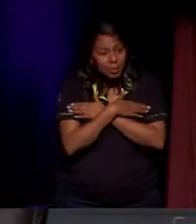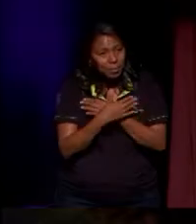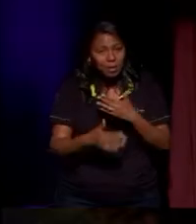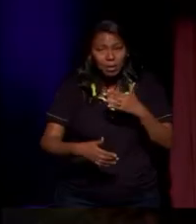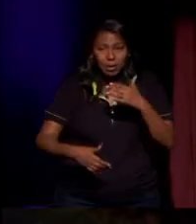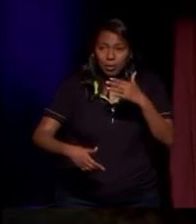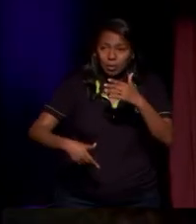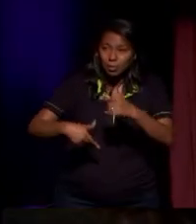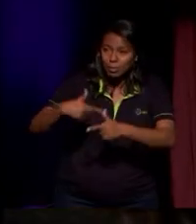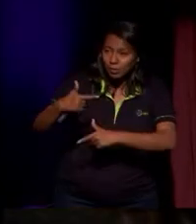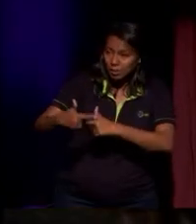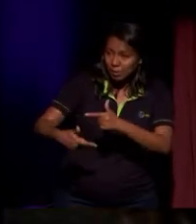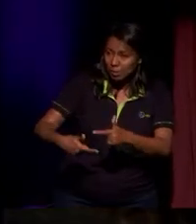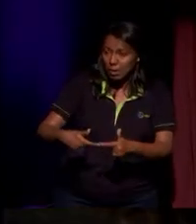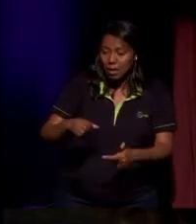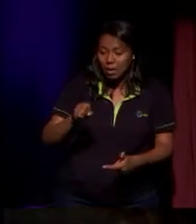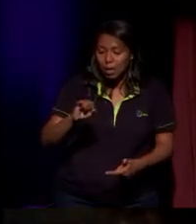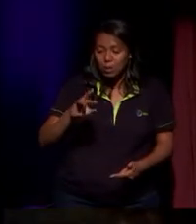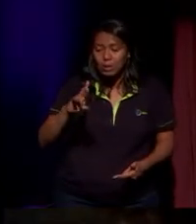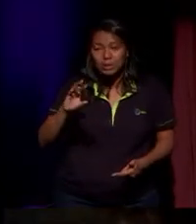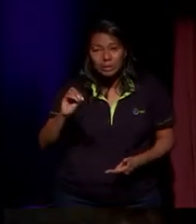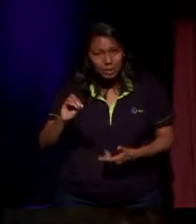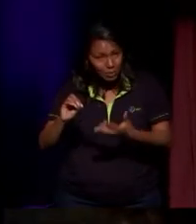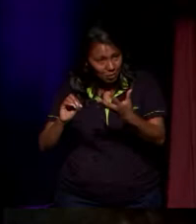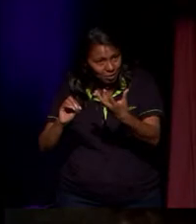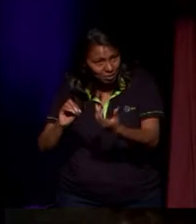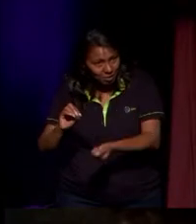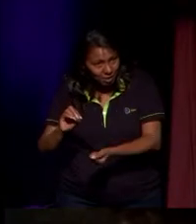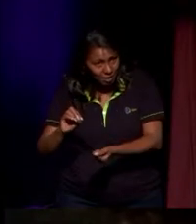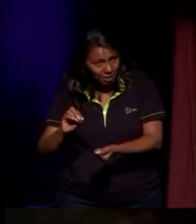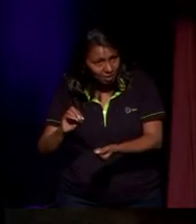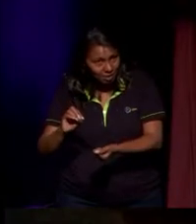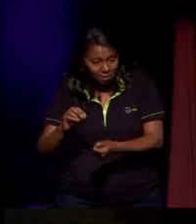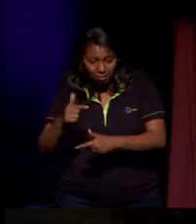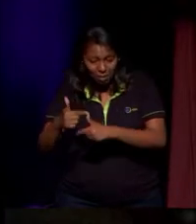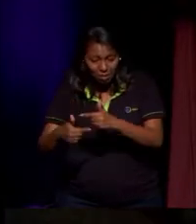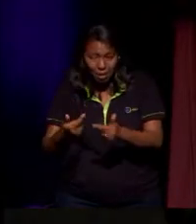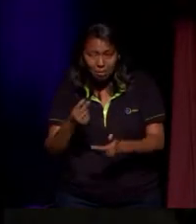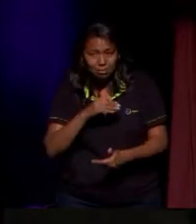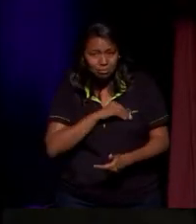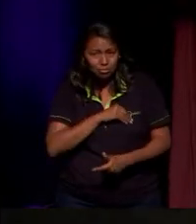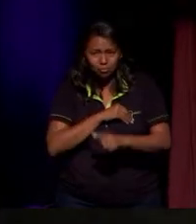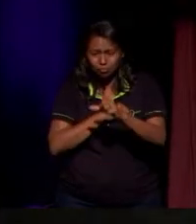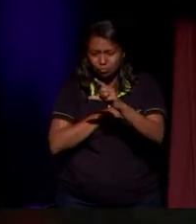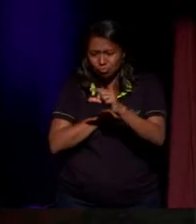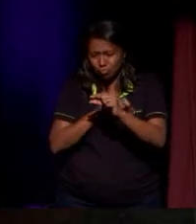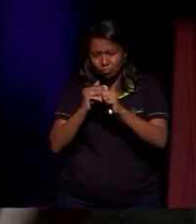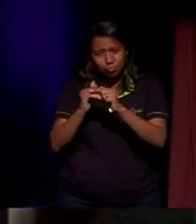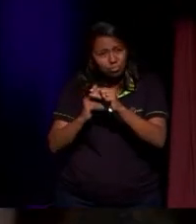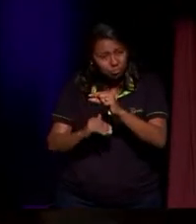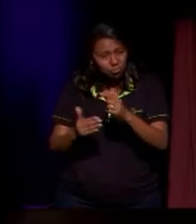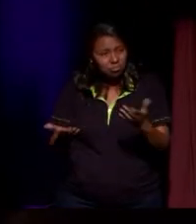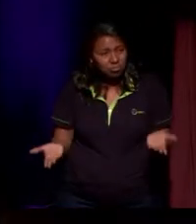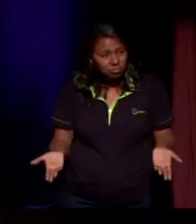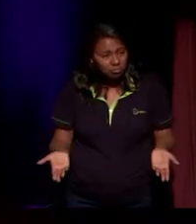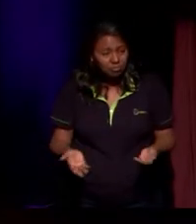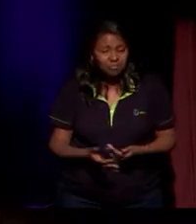The Syrian will accept to work for a much lower value than the Lebanese, then this ends up